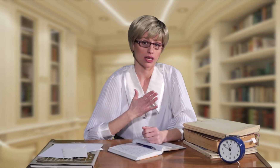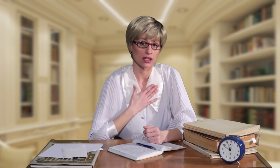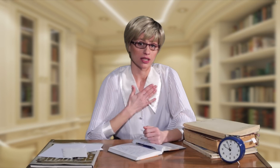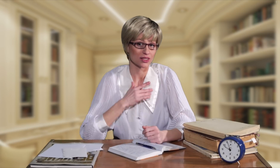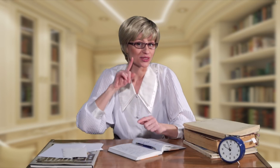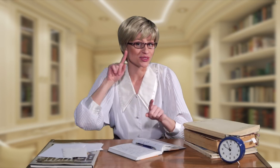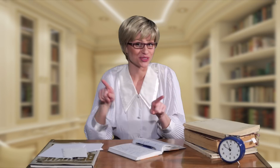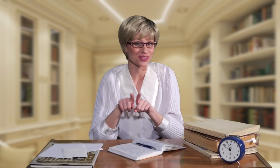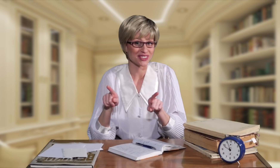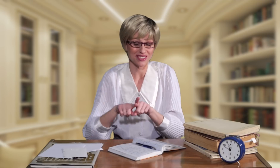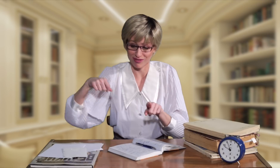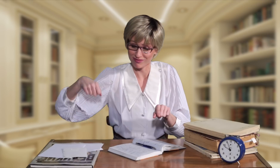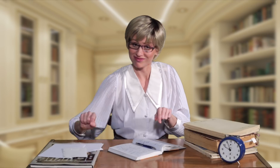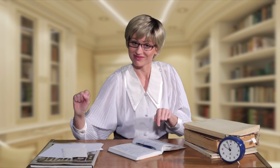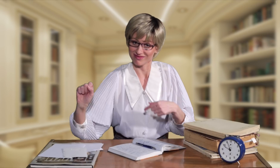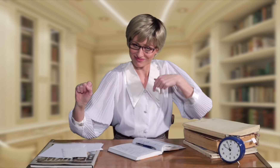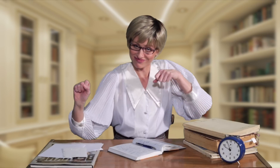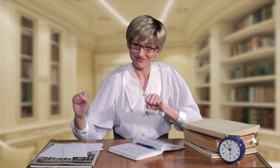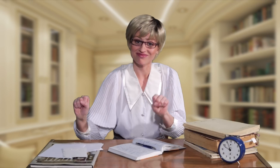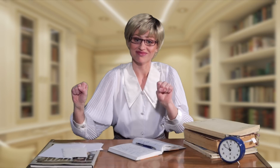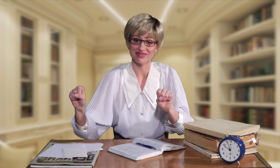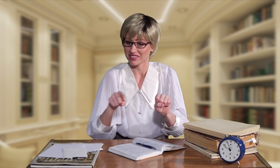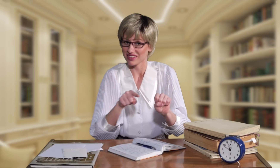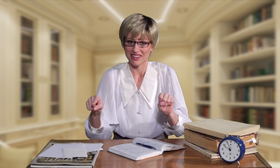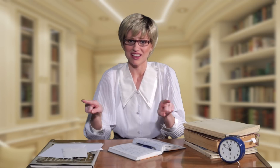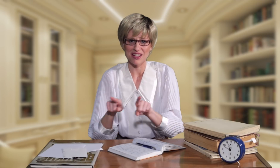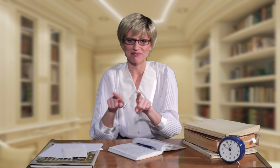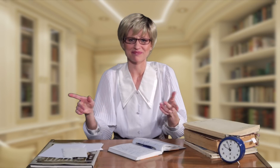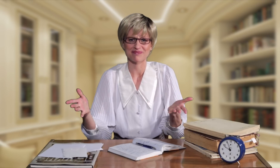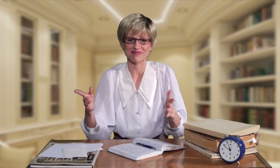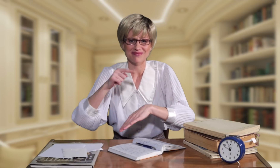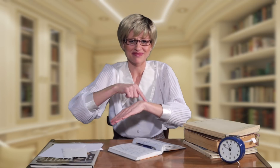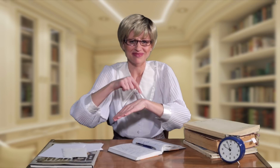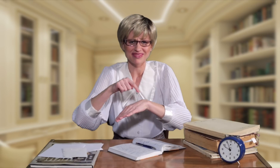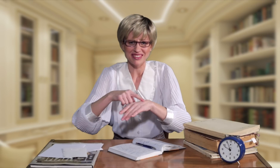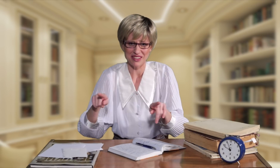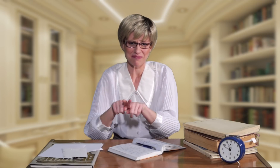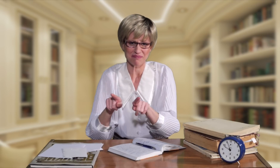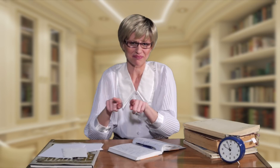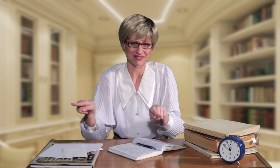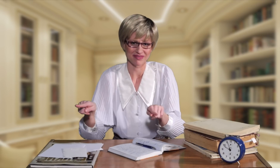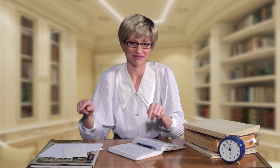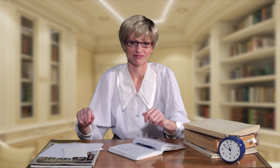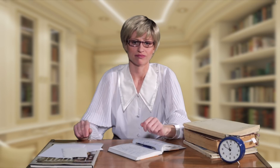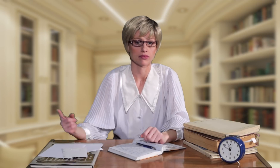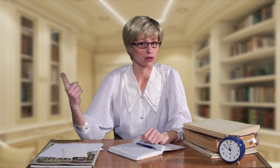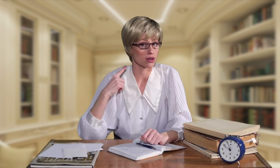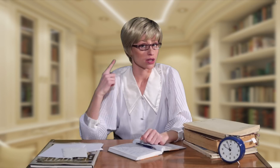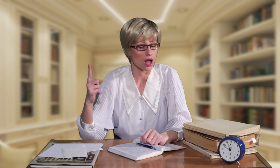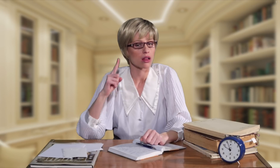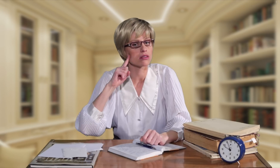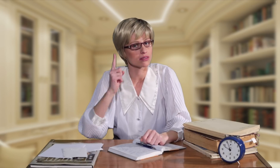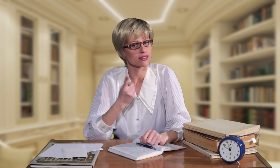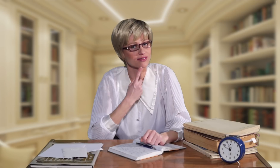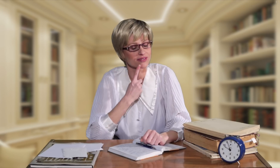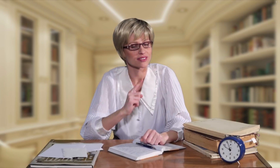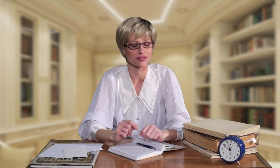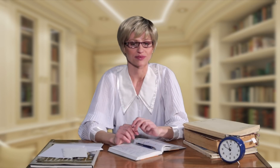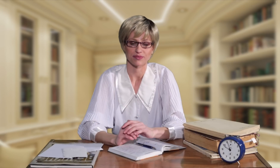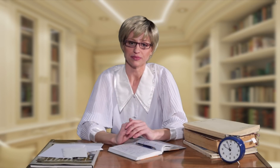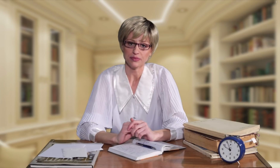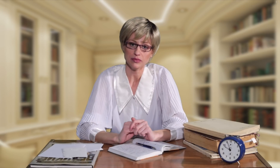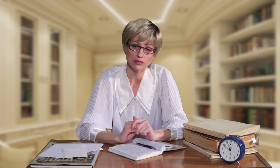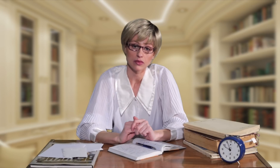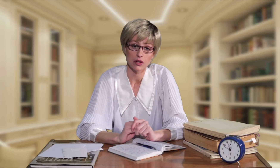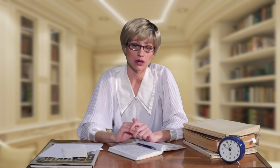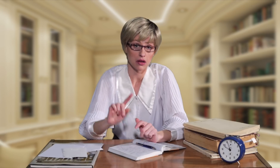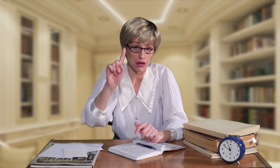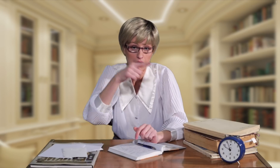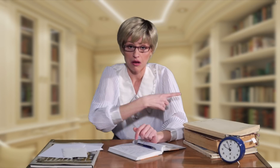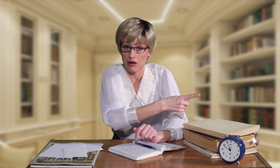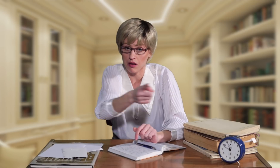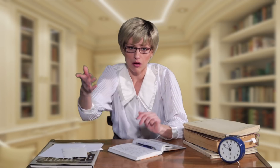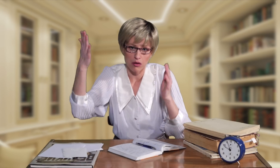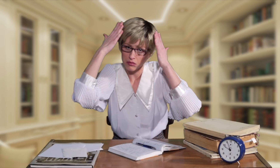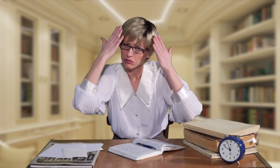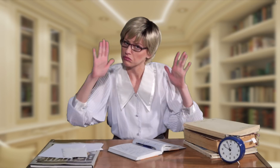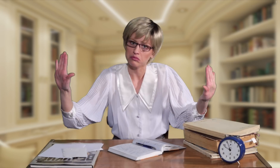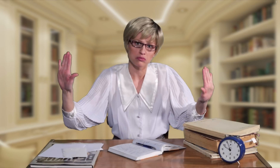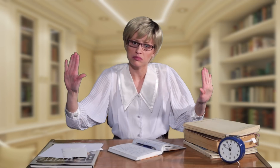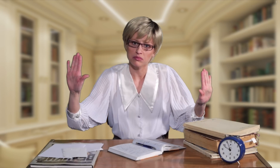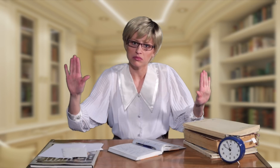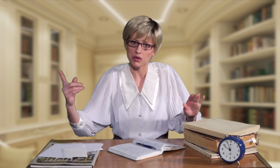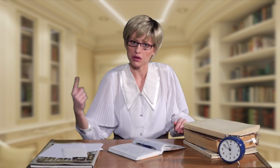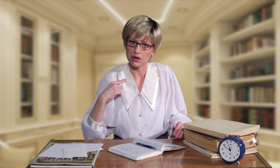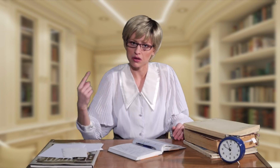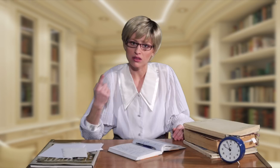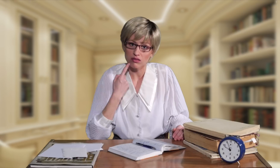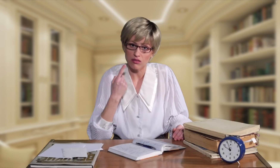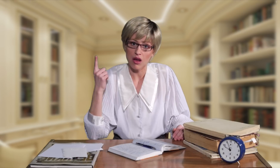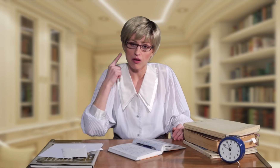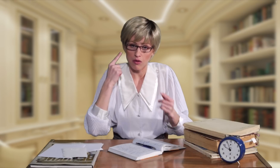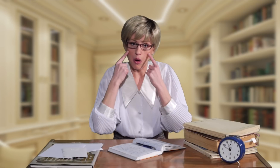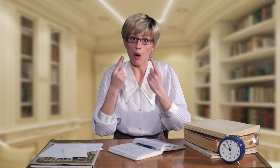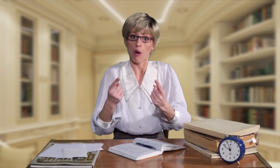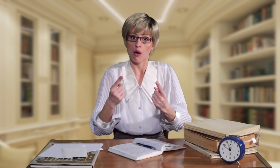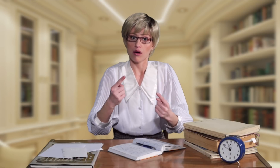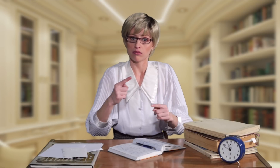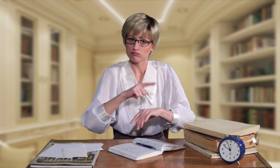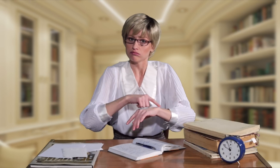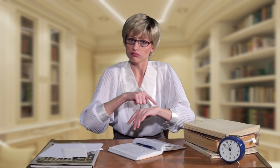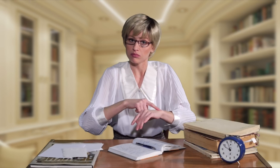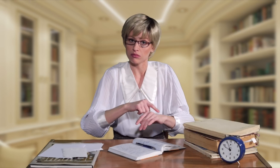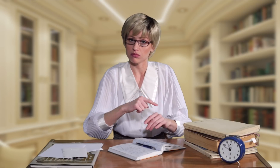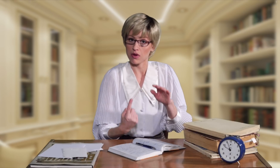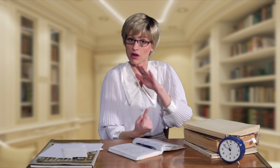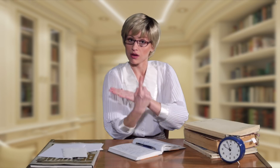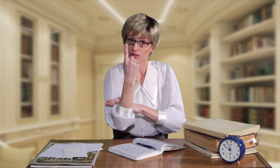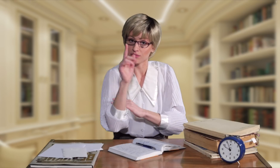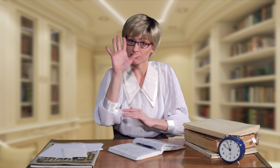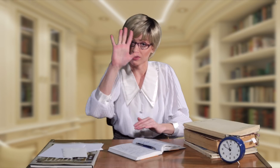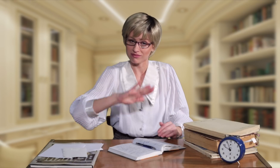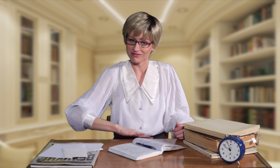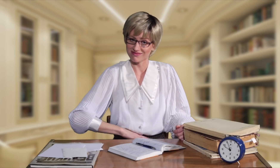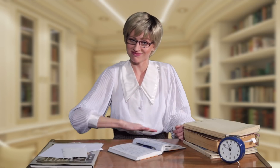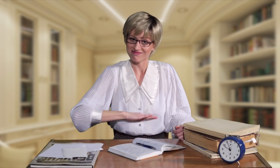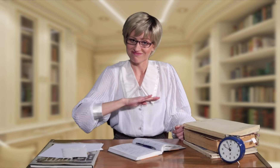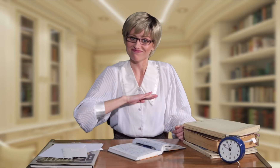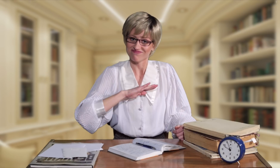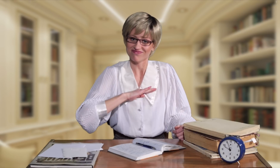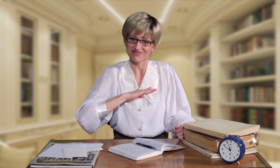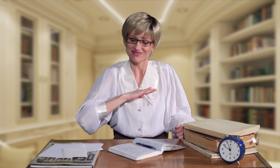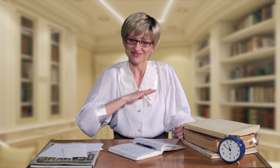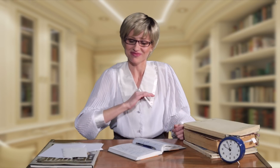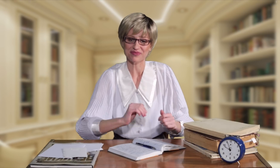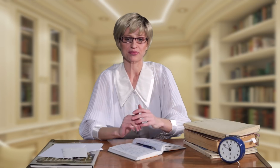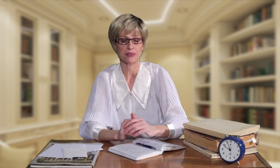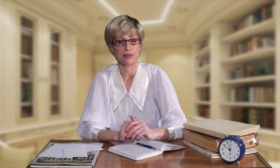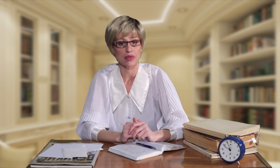My twin sister and I were deaf, but no one knew this until we were five years old!